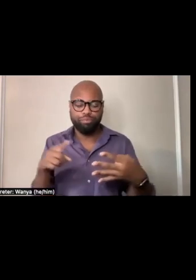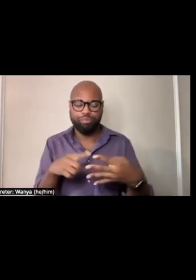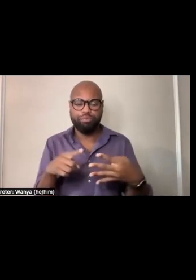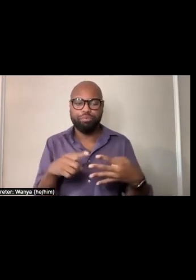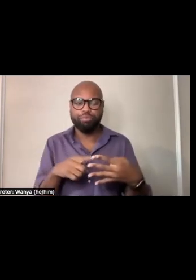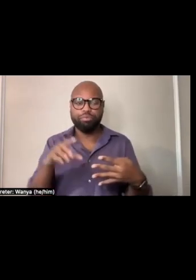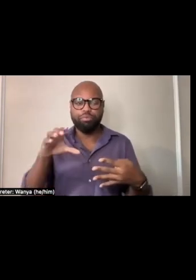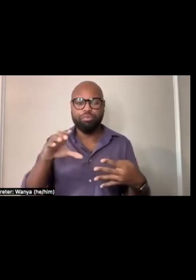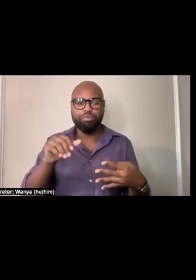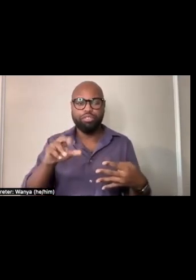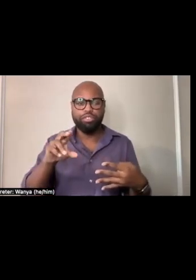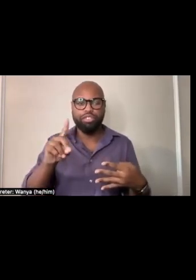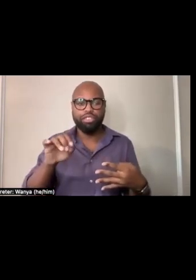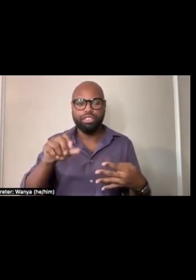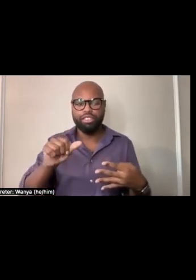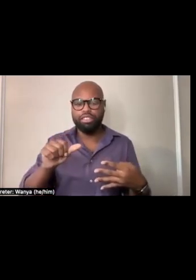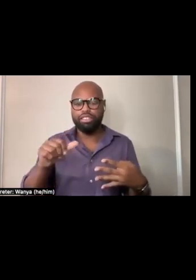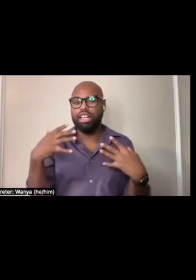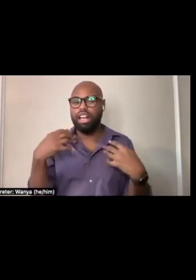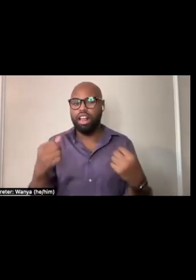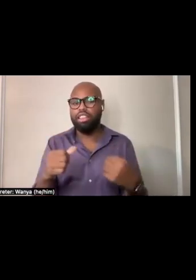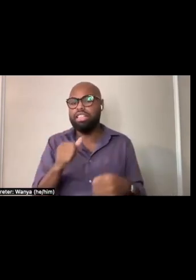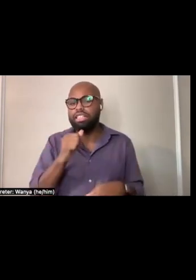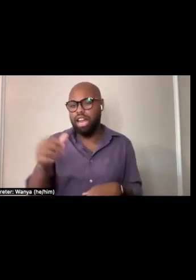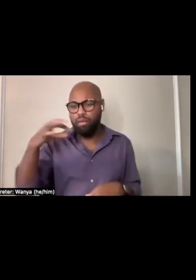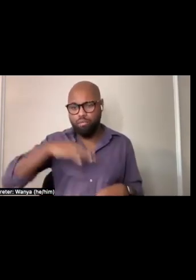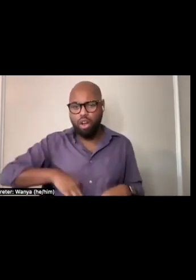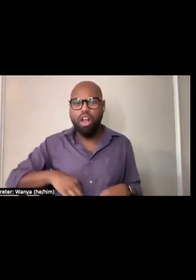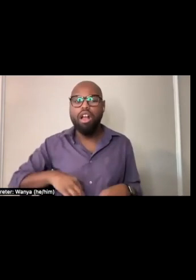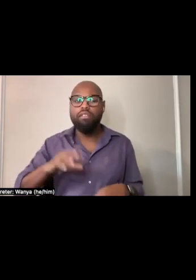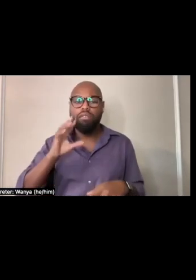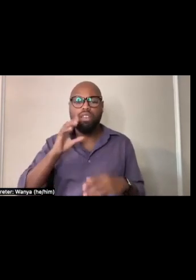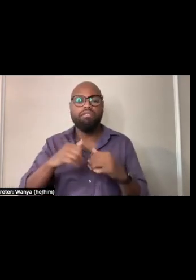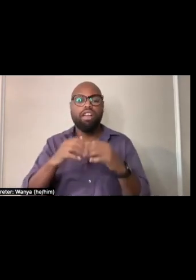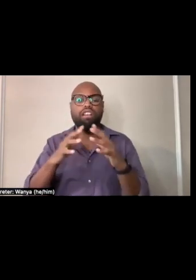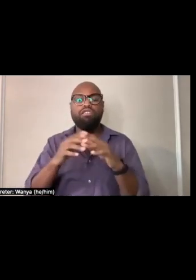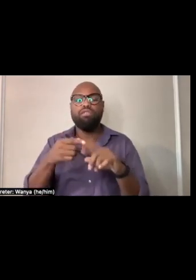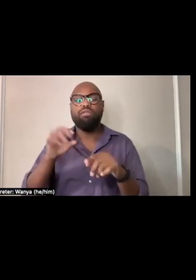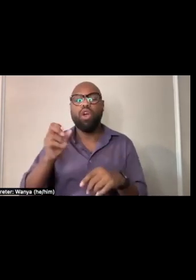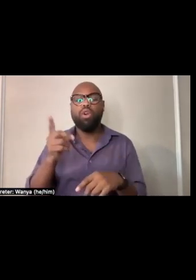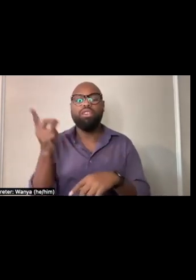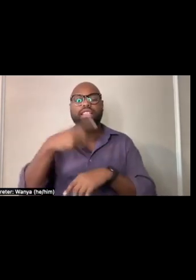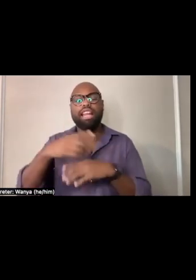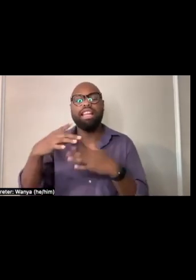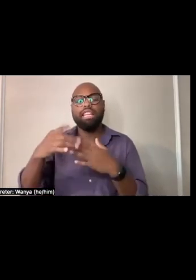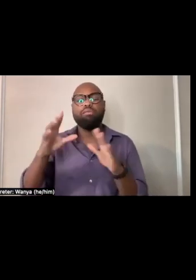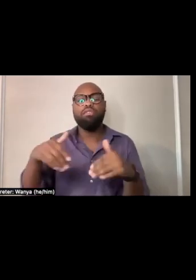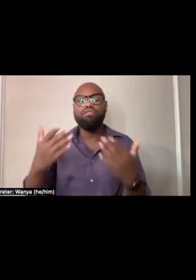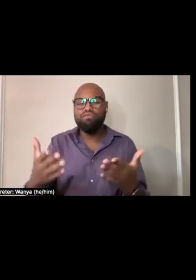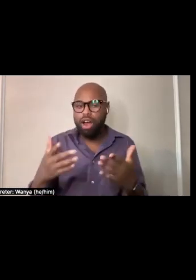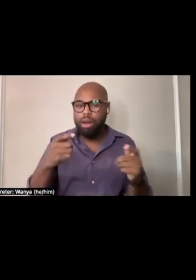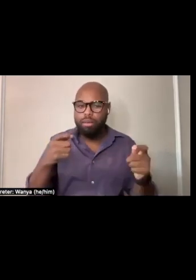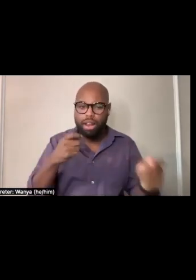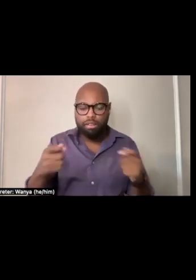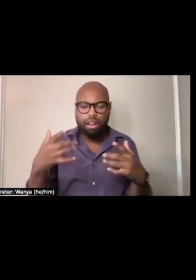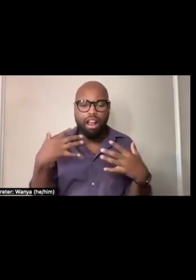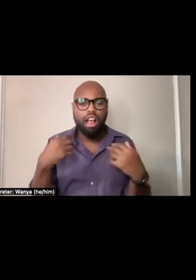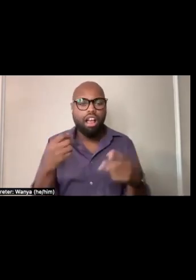which is a non-profit founded by the Oakdays leaders that provides management, healthcare staff, personal care services,